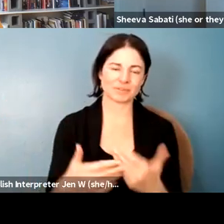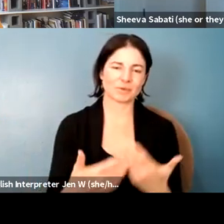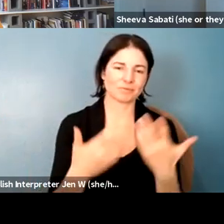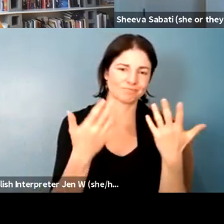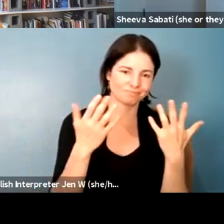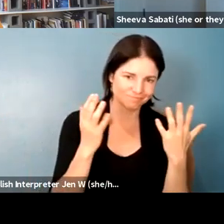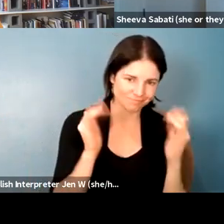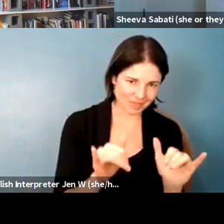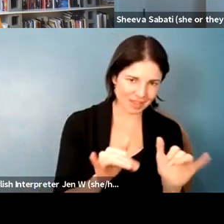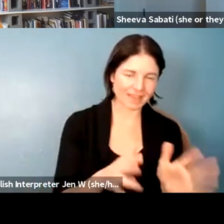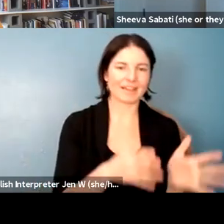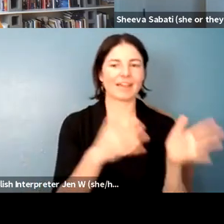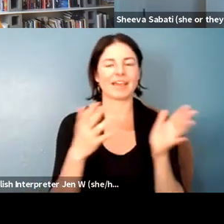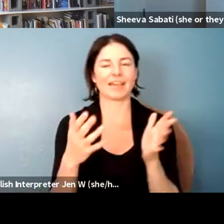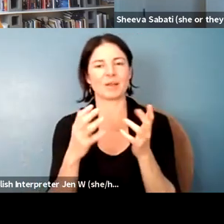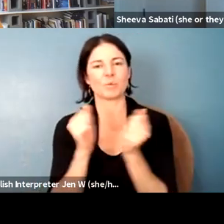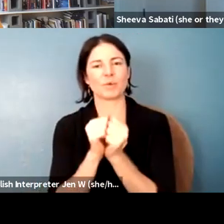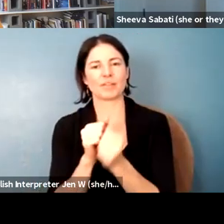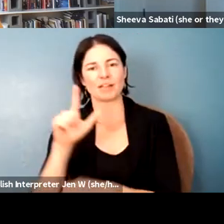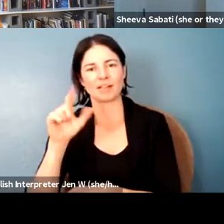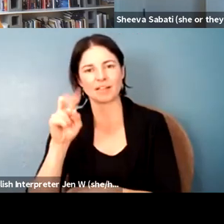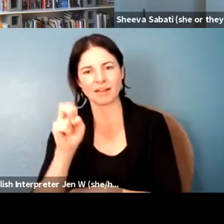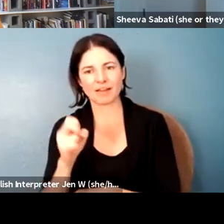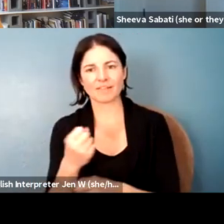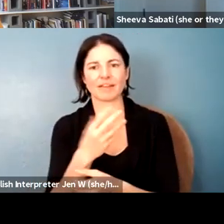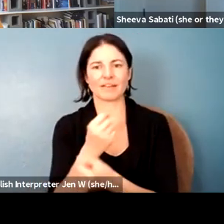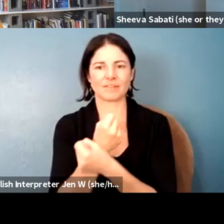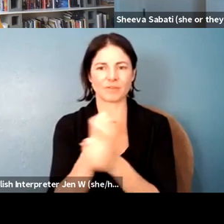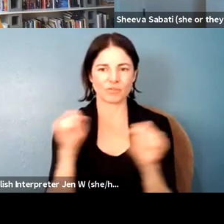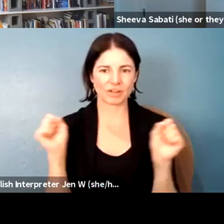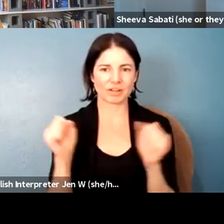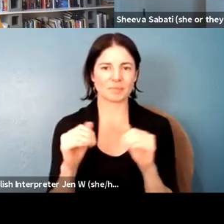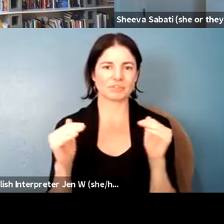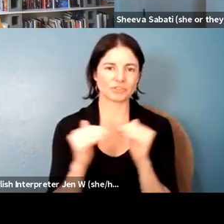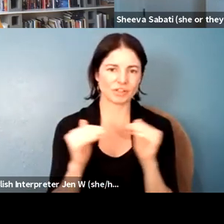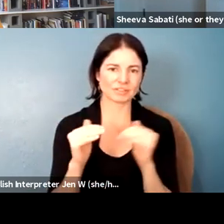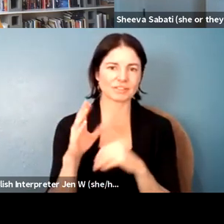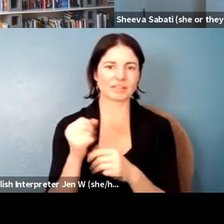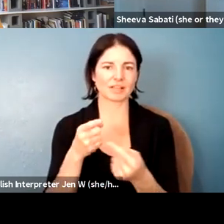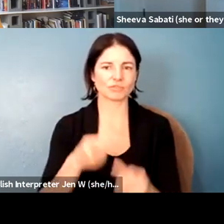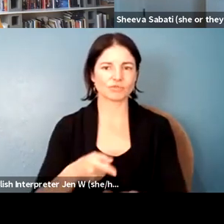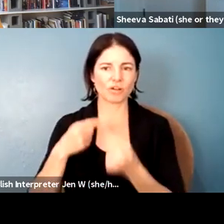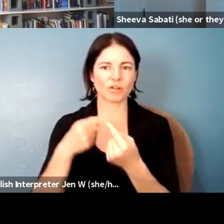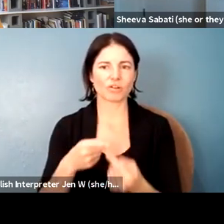name of love, and freedom, and justice and struggle. May we